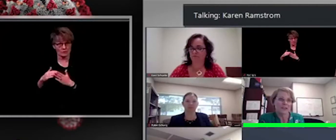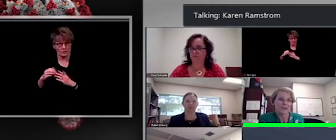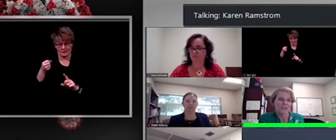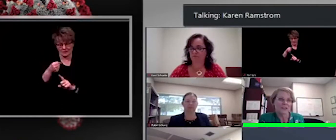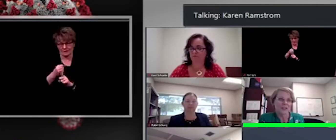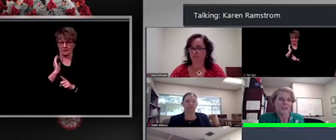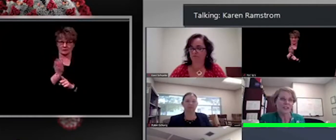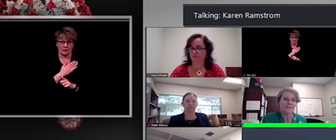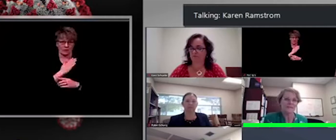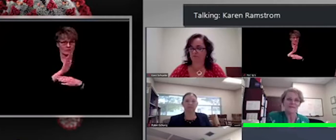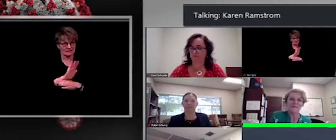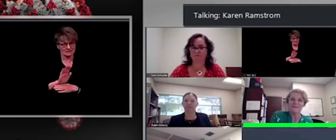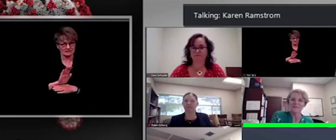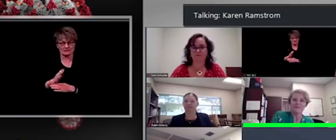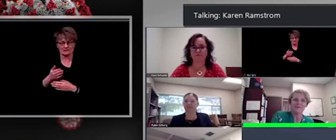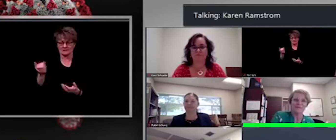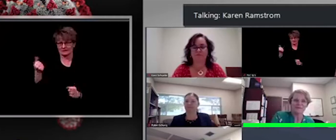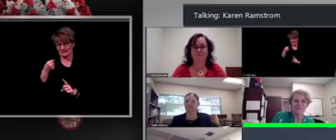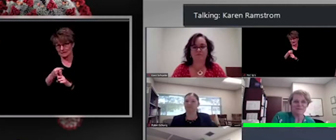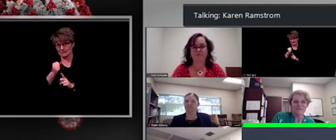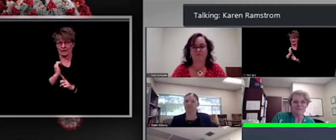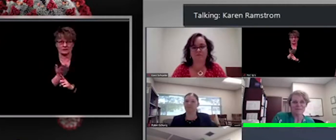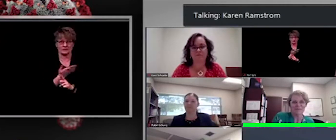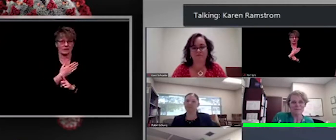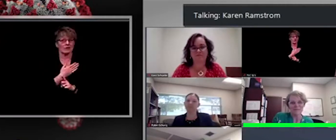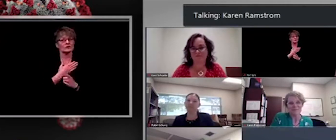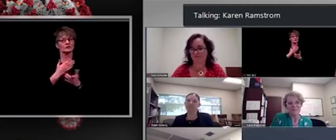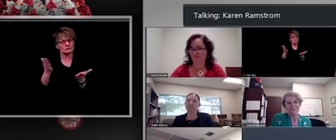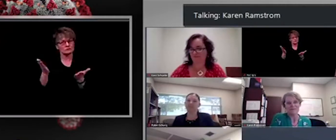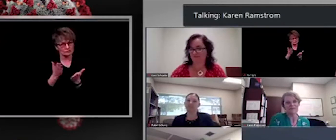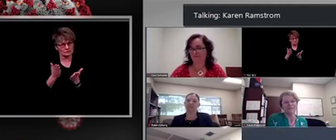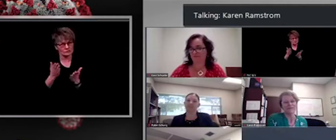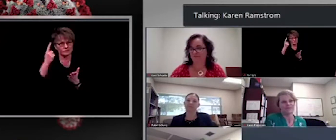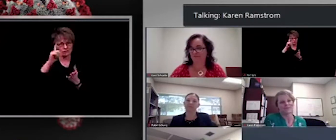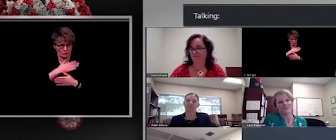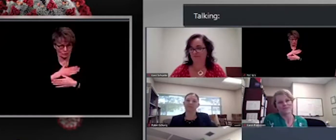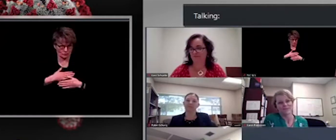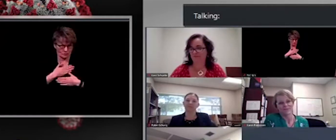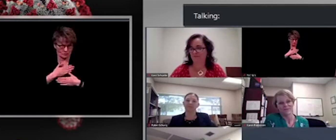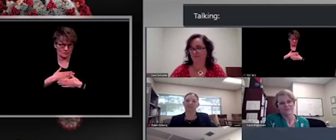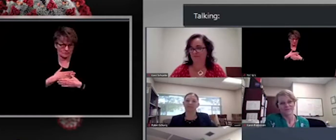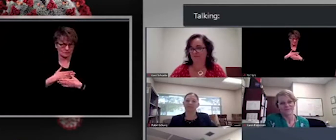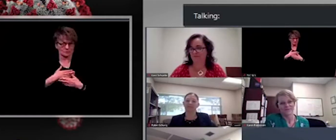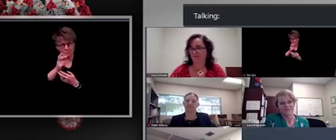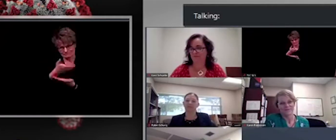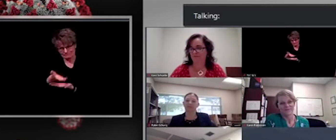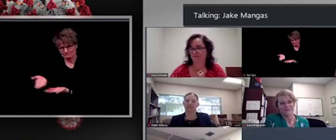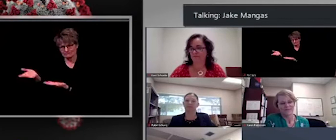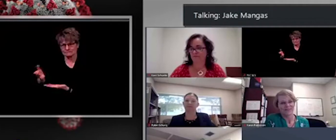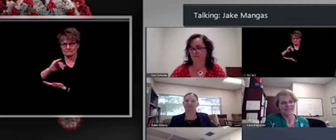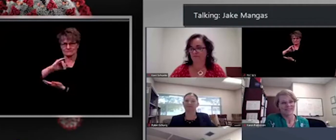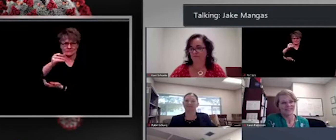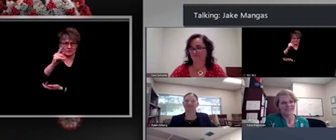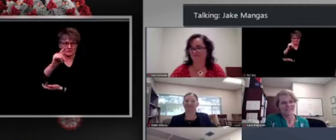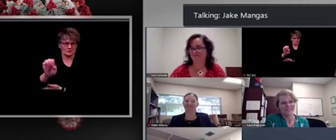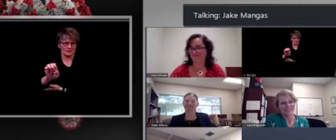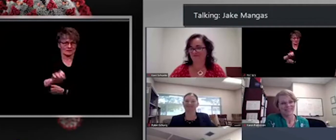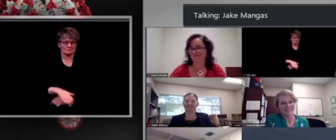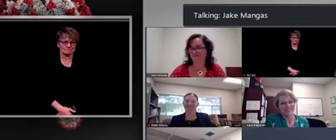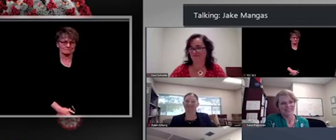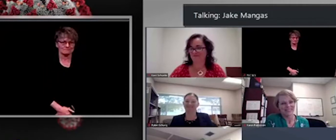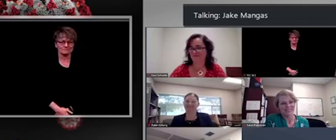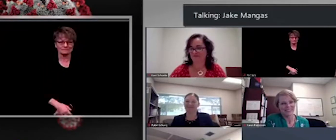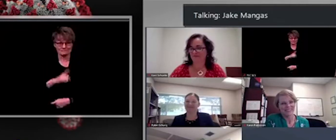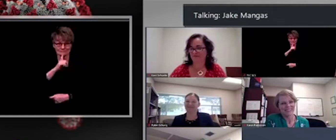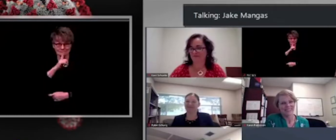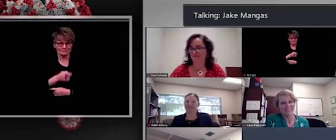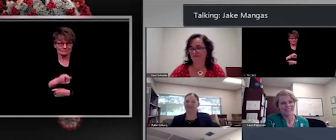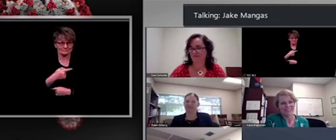it on to Jake. Thank you, Karen. I appreciate the opportunity